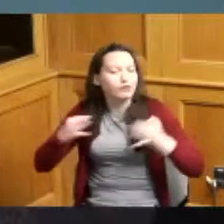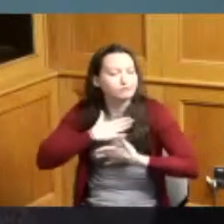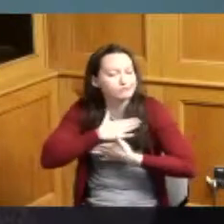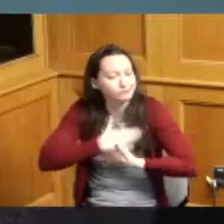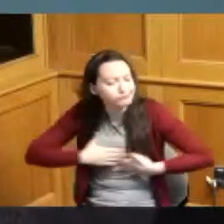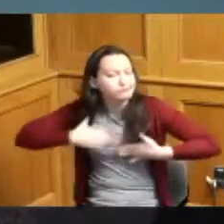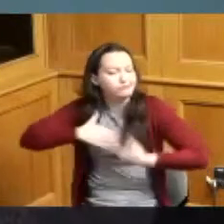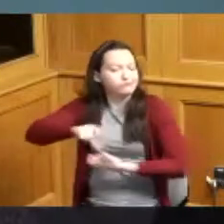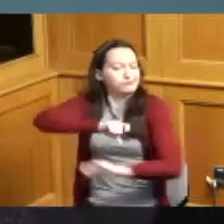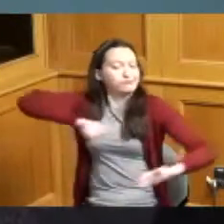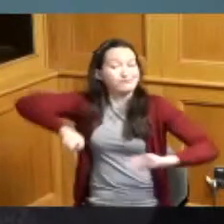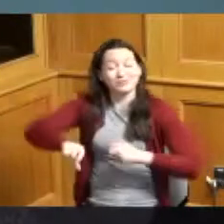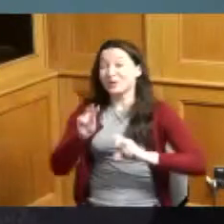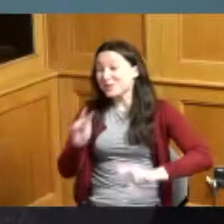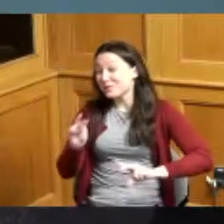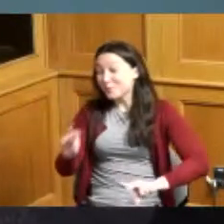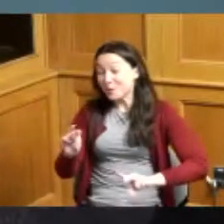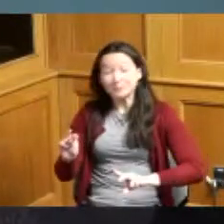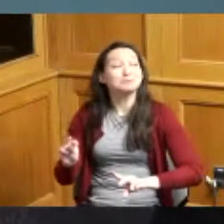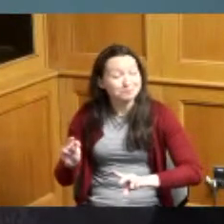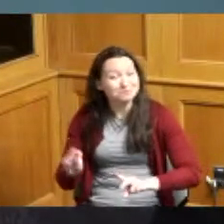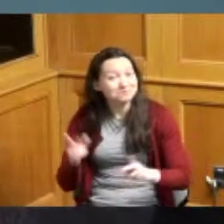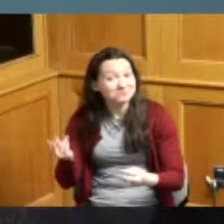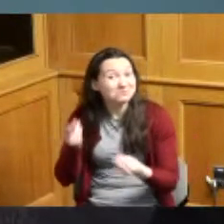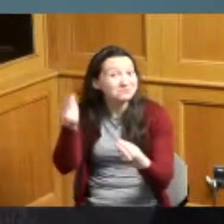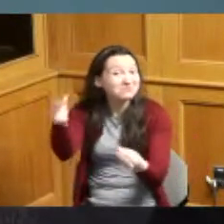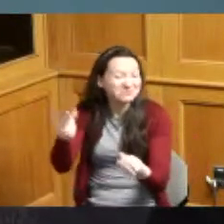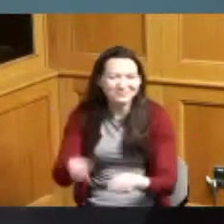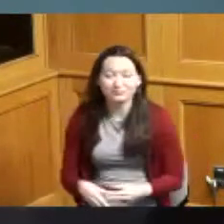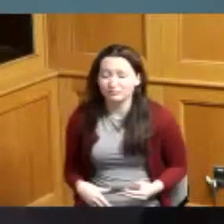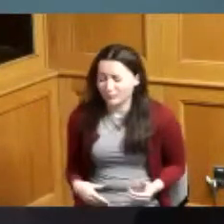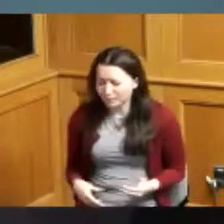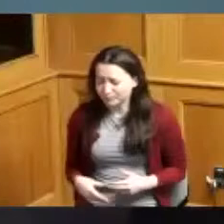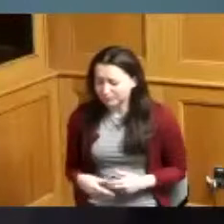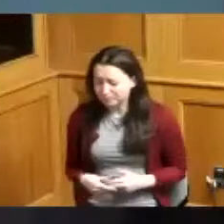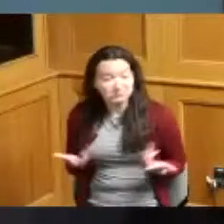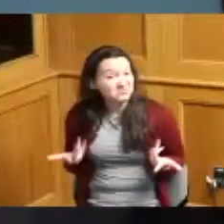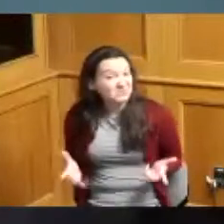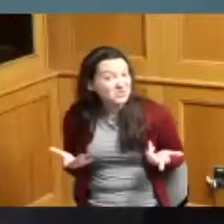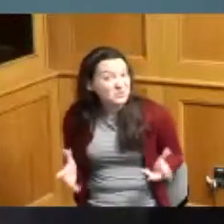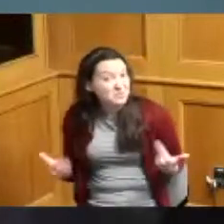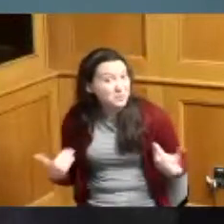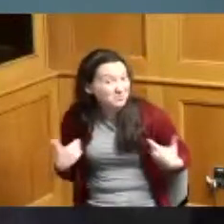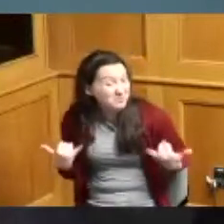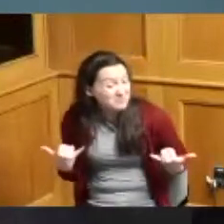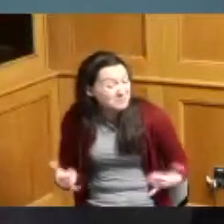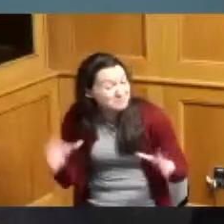so looking forward to the dedication and that's uh all that I have Madam President thank you